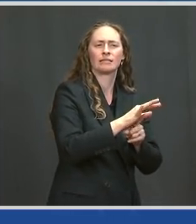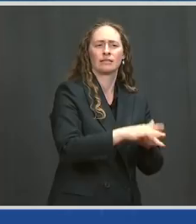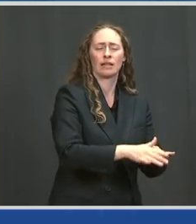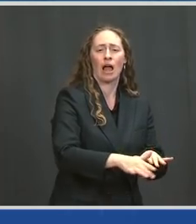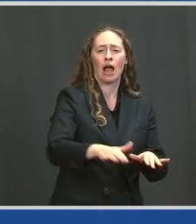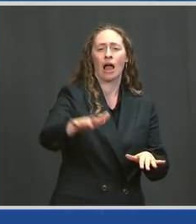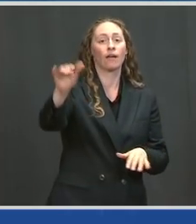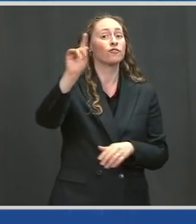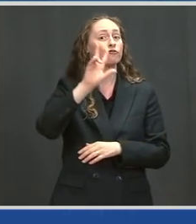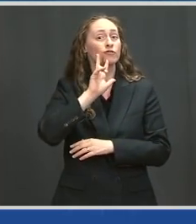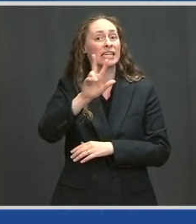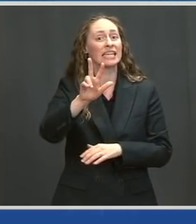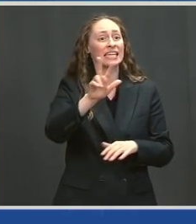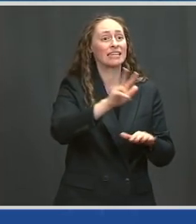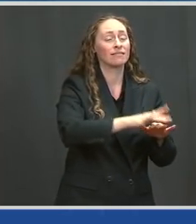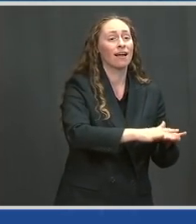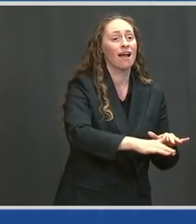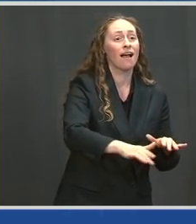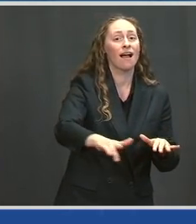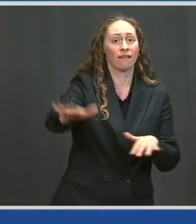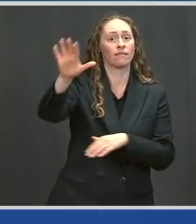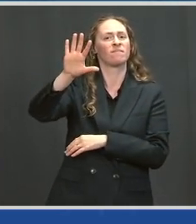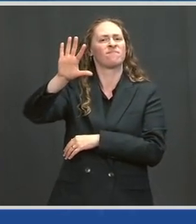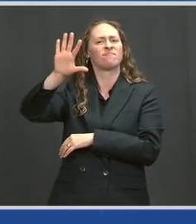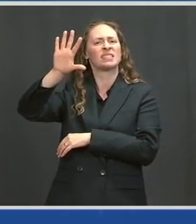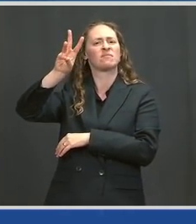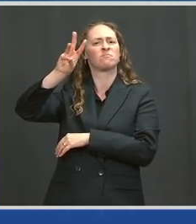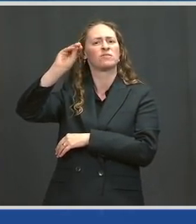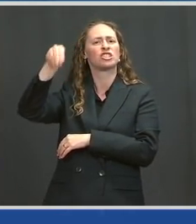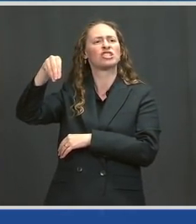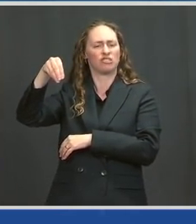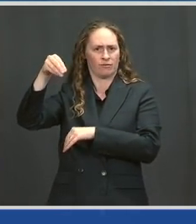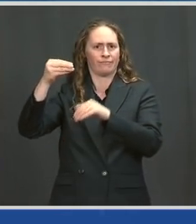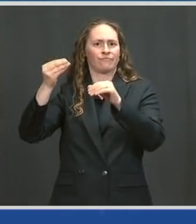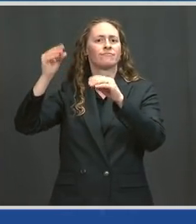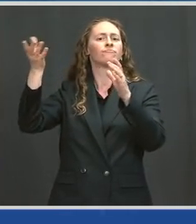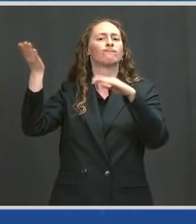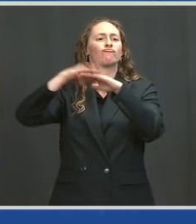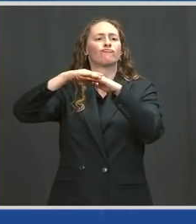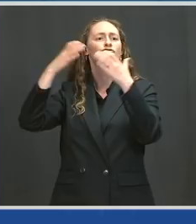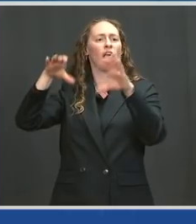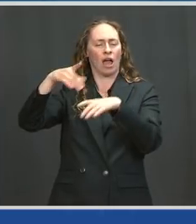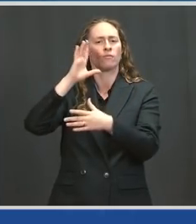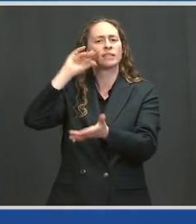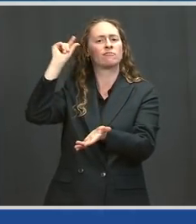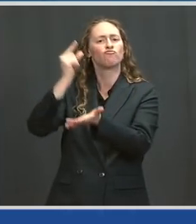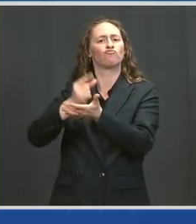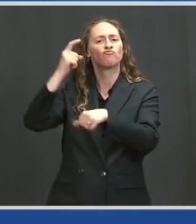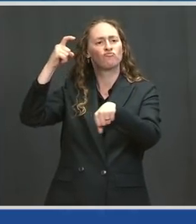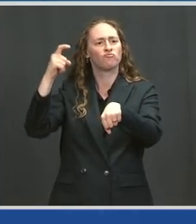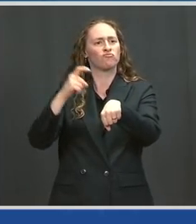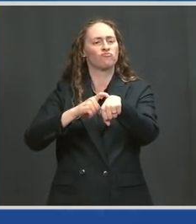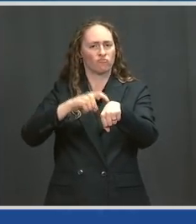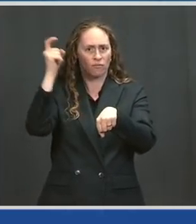they have a 56 percent chance of going through all 12 years without any trouble, and being able to do well,